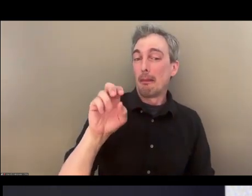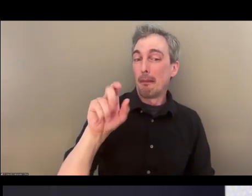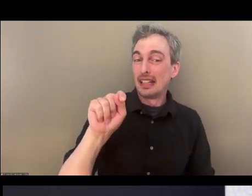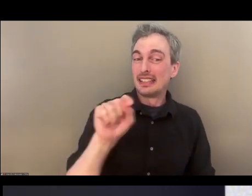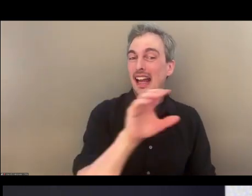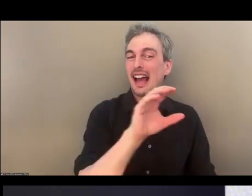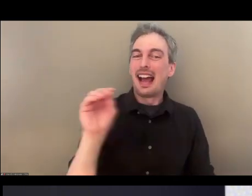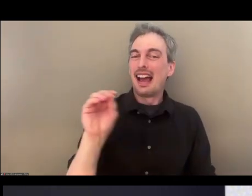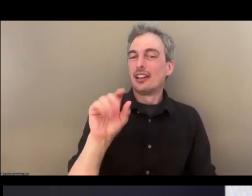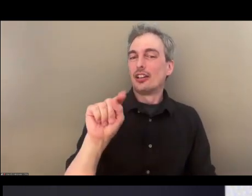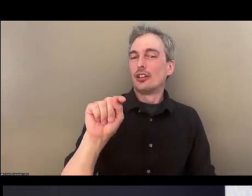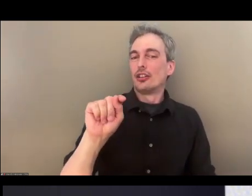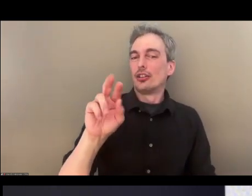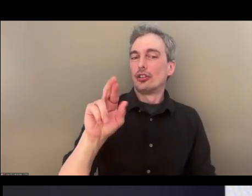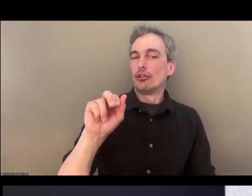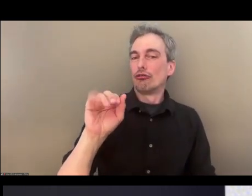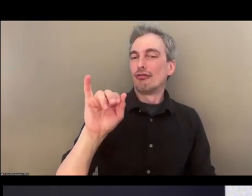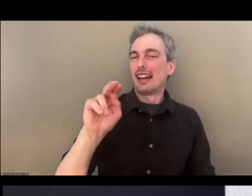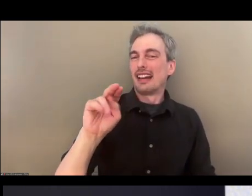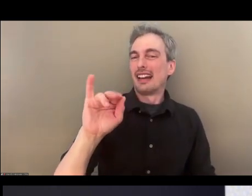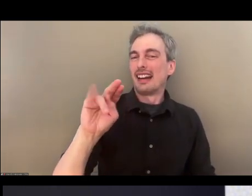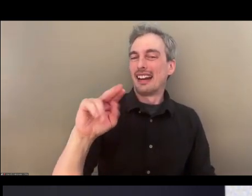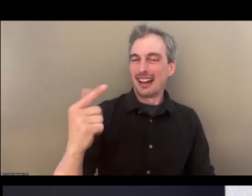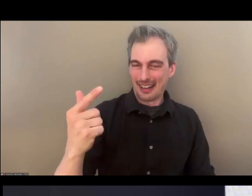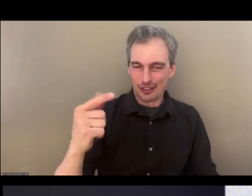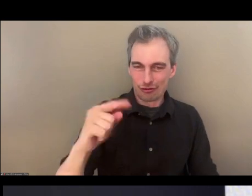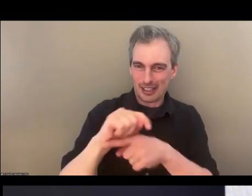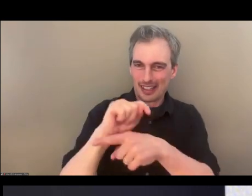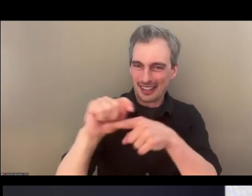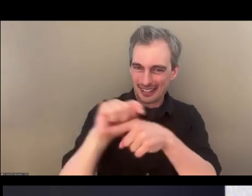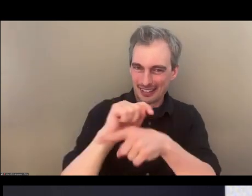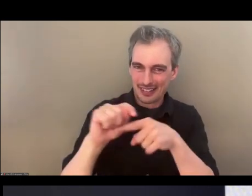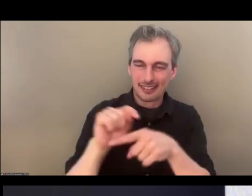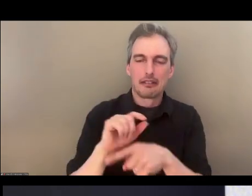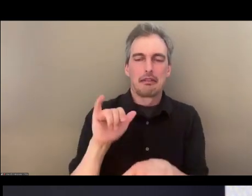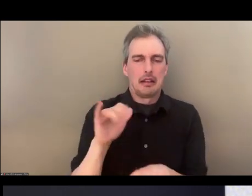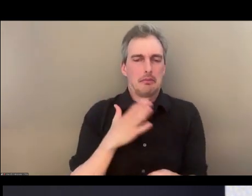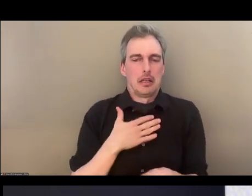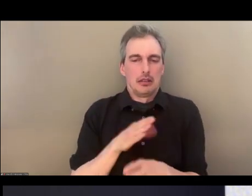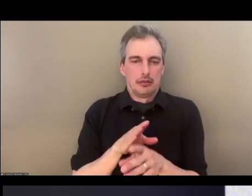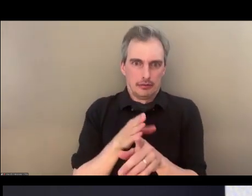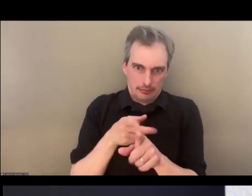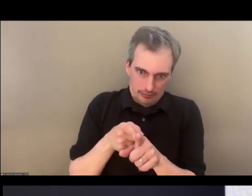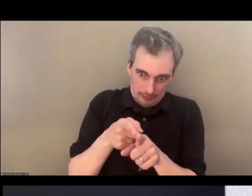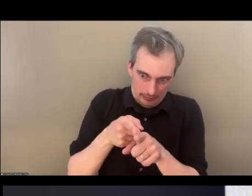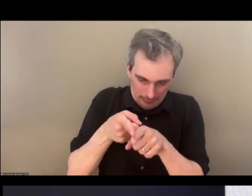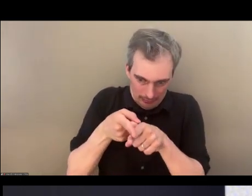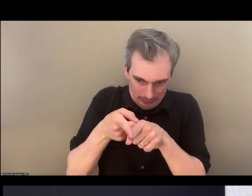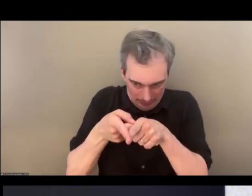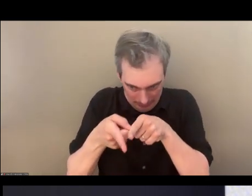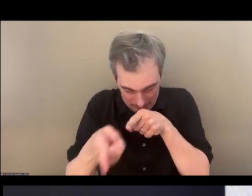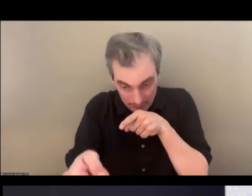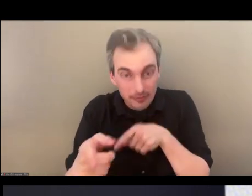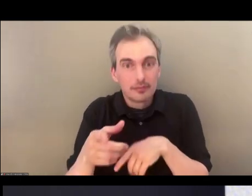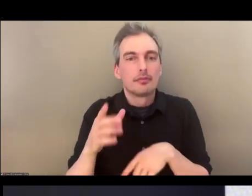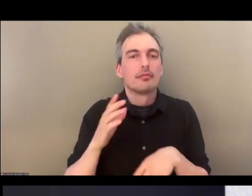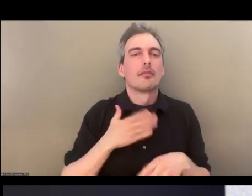Spencer Schultz Johnson is the manager of our group, and my peers are Danny Burr, Julianna Rowsell, and Noelle Fall.